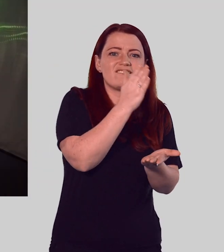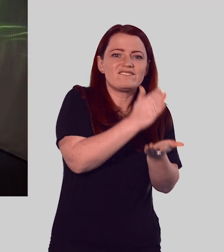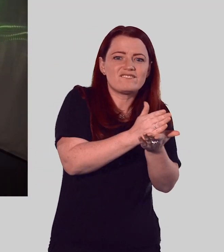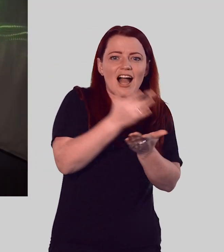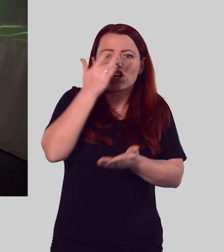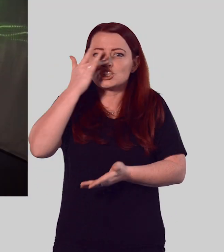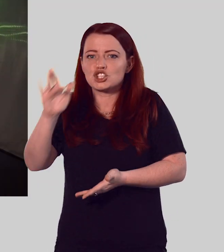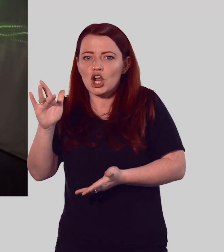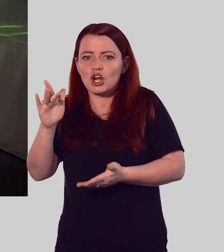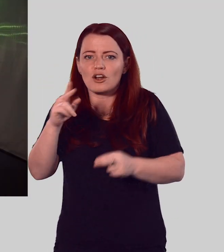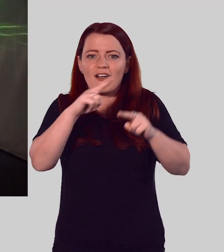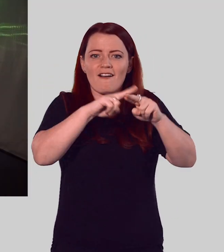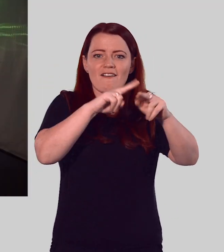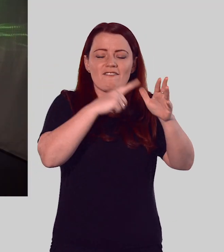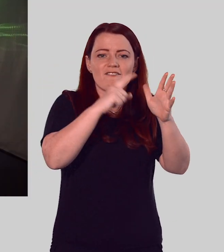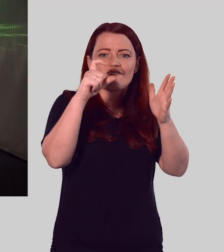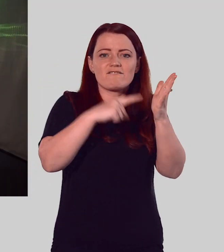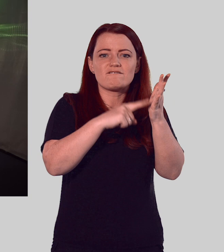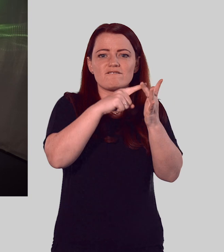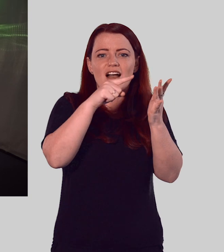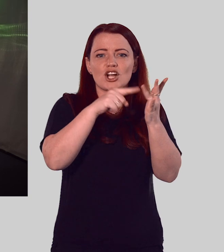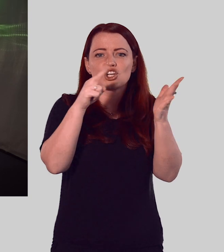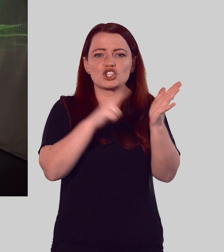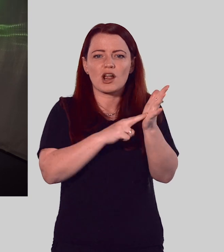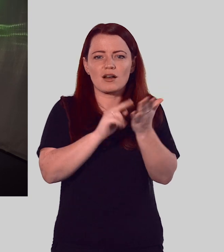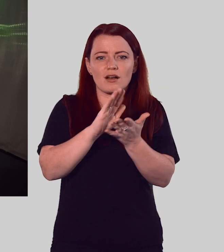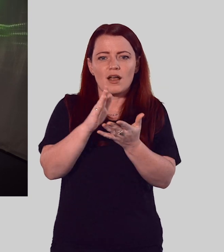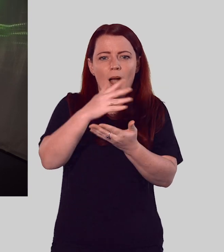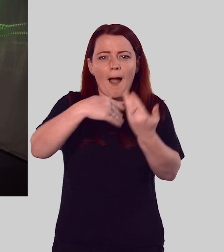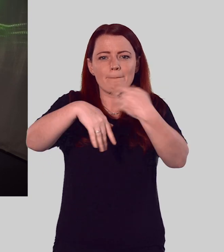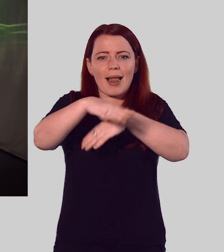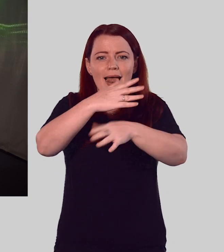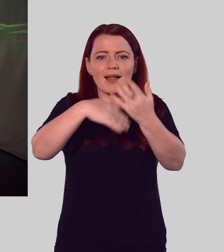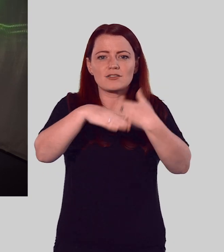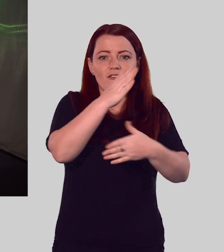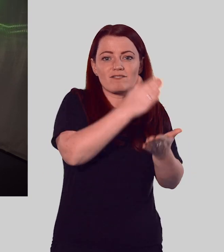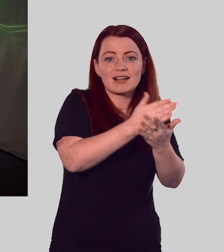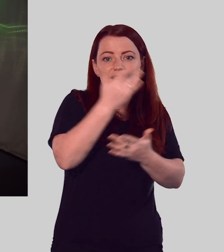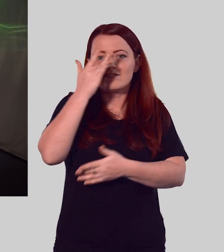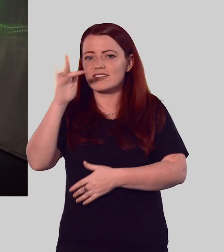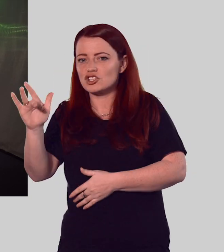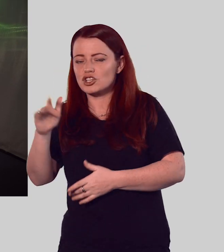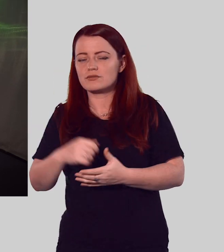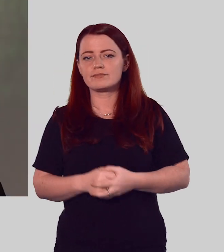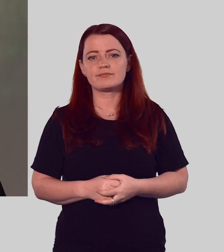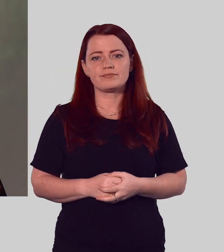I wanted to make sure that the style and the story in the video seemed real but